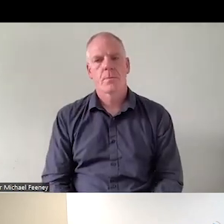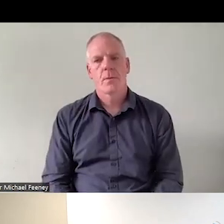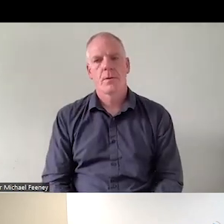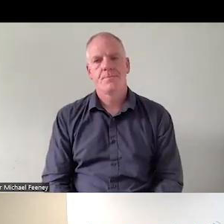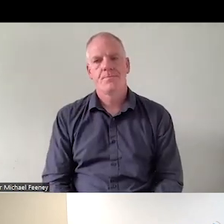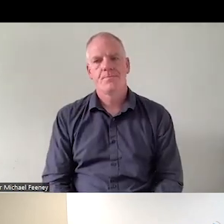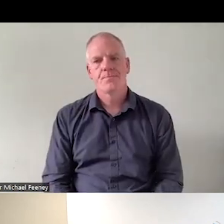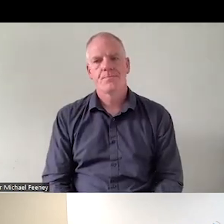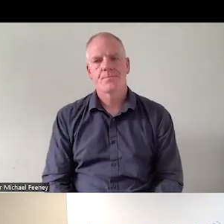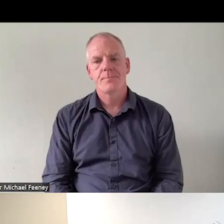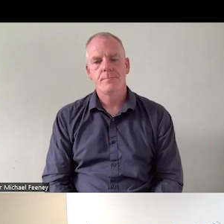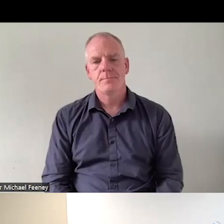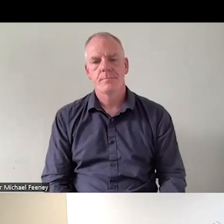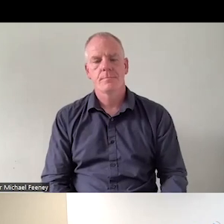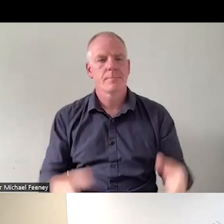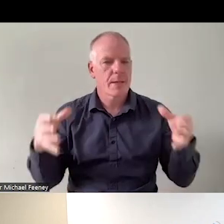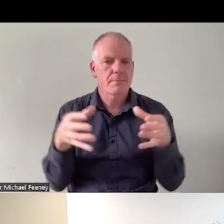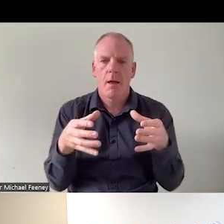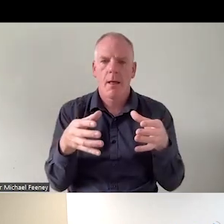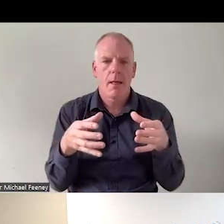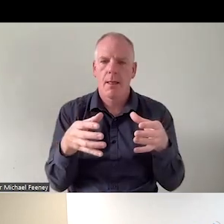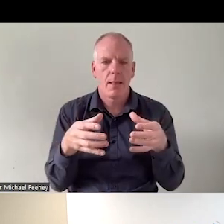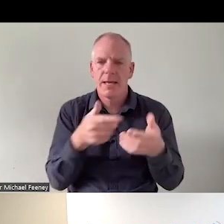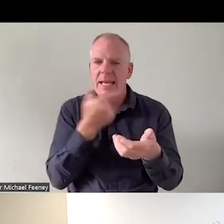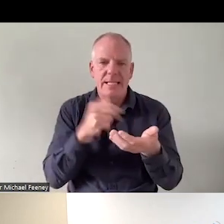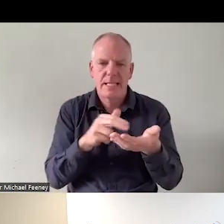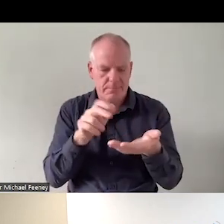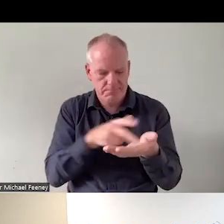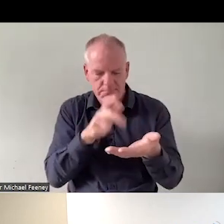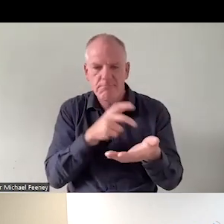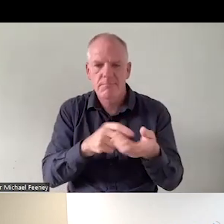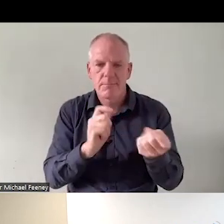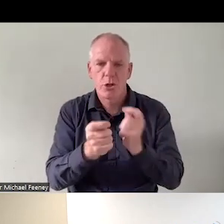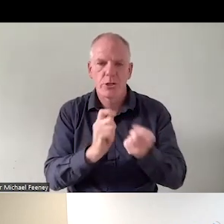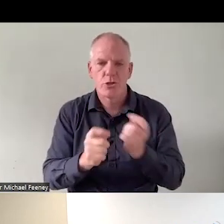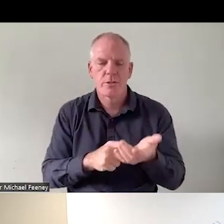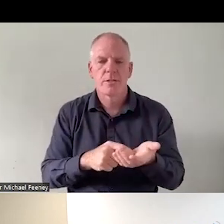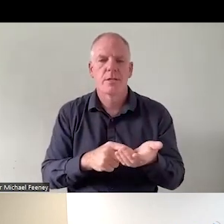So, it's small, very configurable. The key thing is it uses DECT technology,